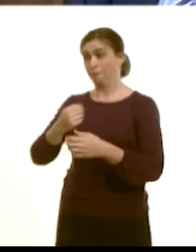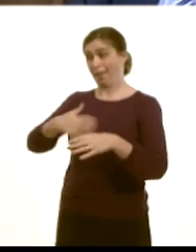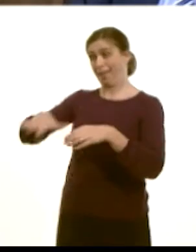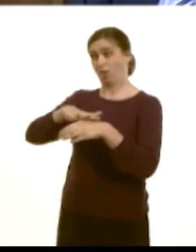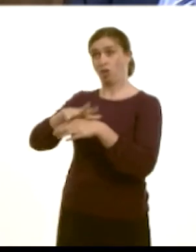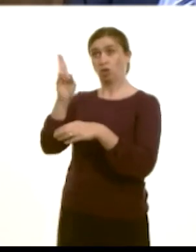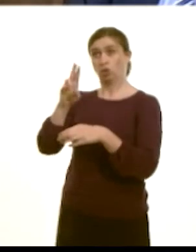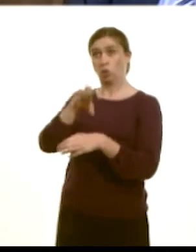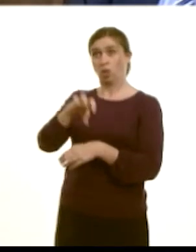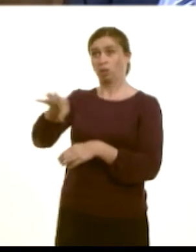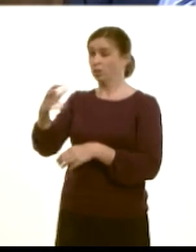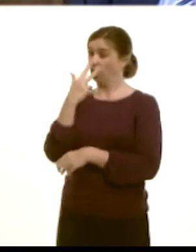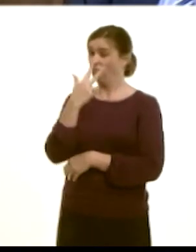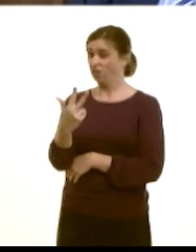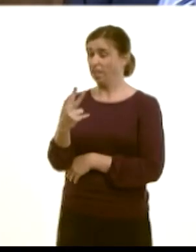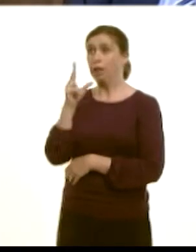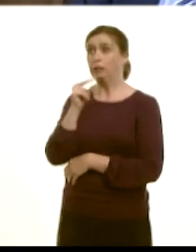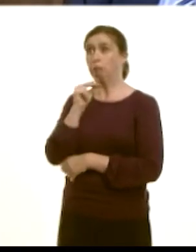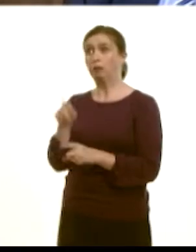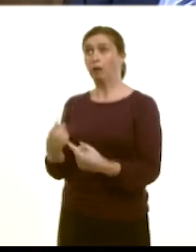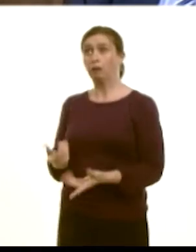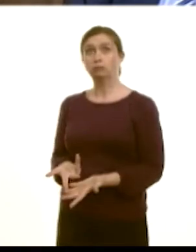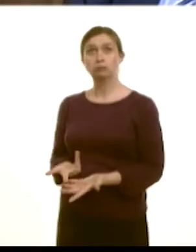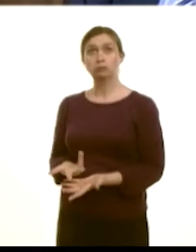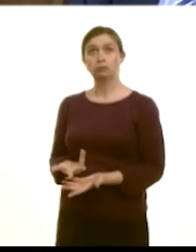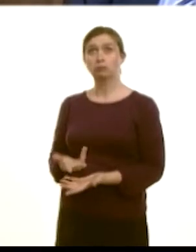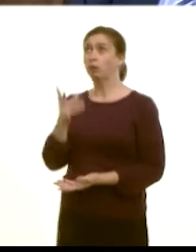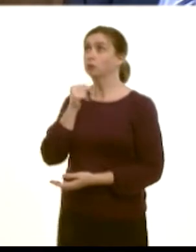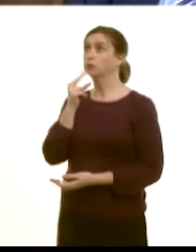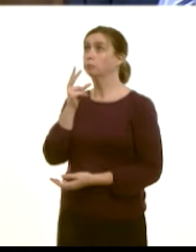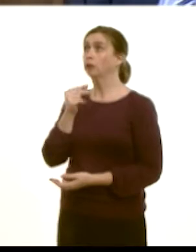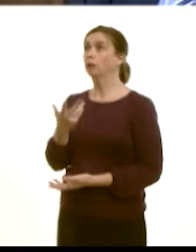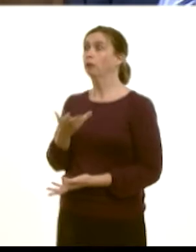have three-year-olds coming in who cannot speak, because, at home, it is the television